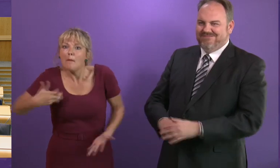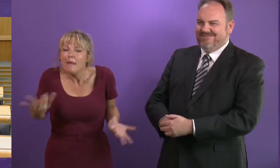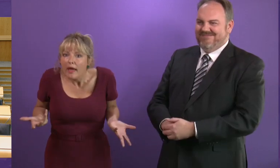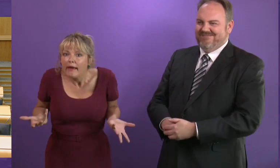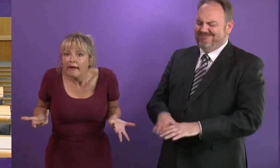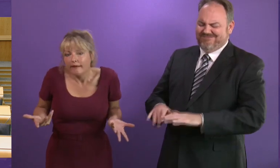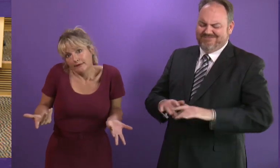that.